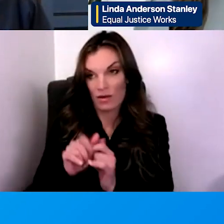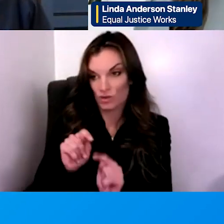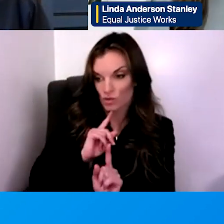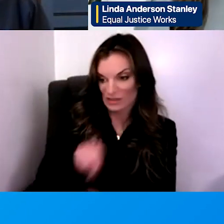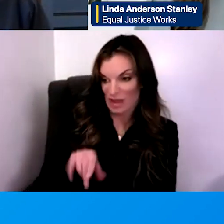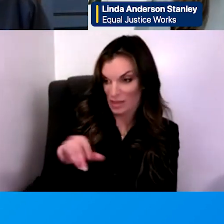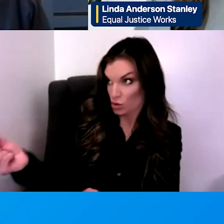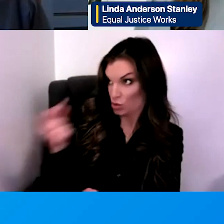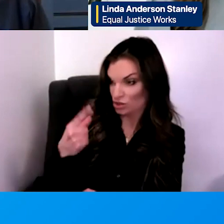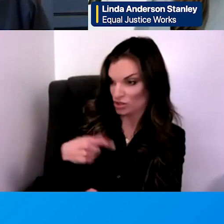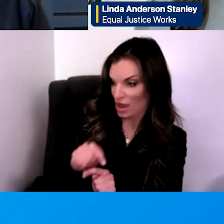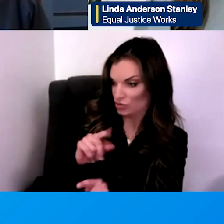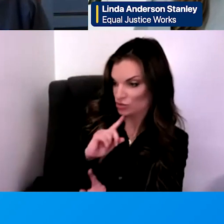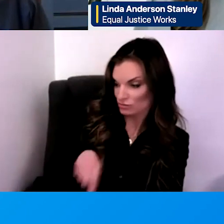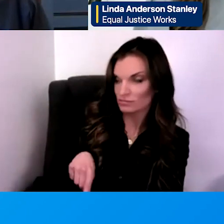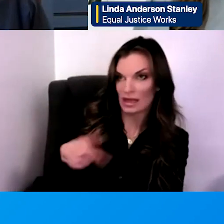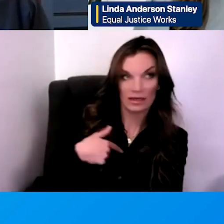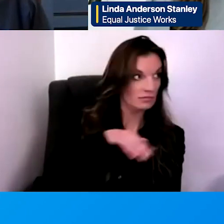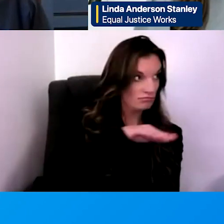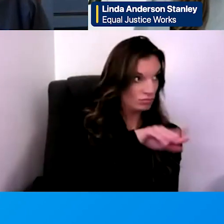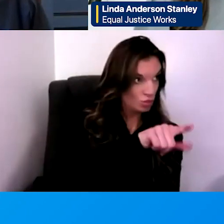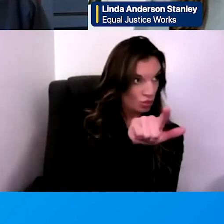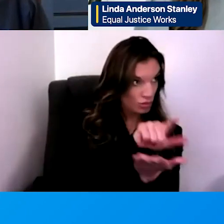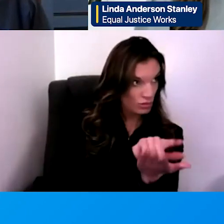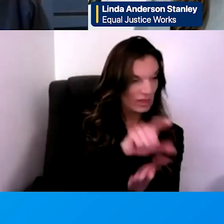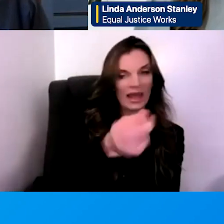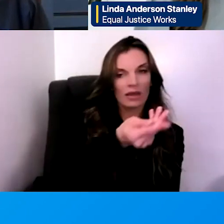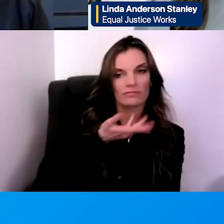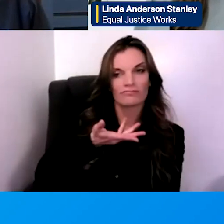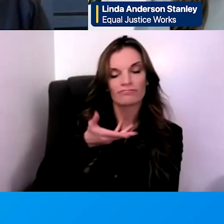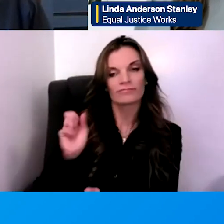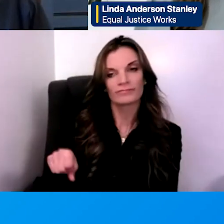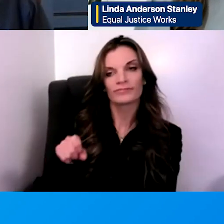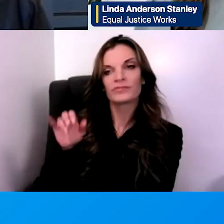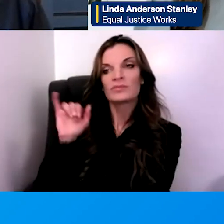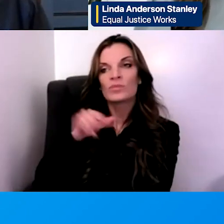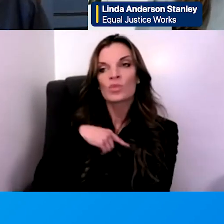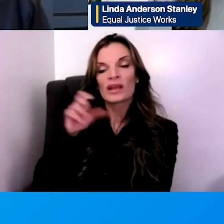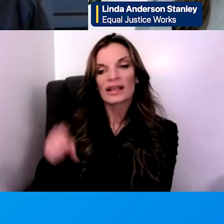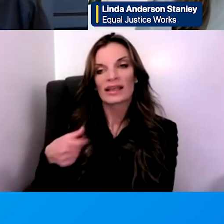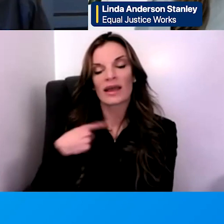during a FEMA inspection and make an argument in the client's